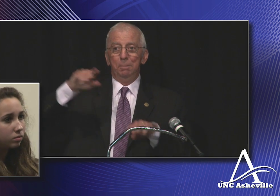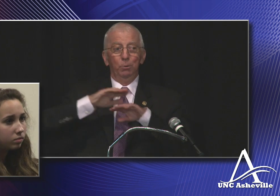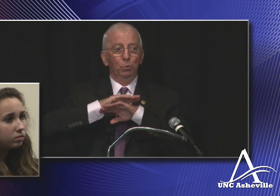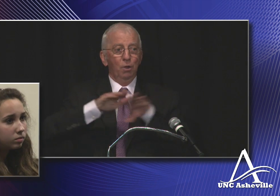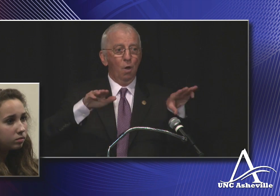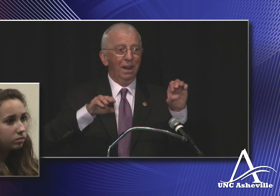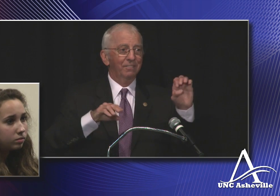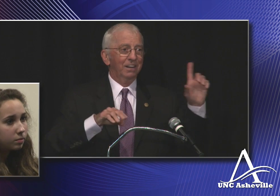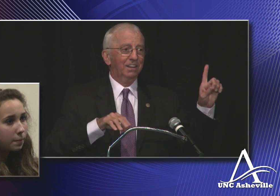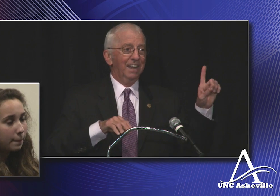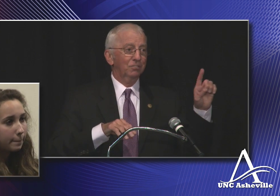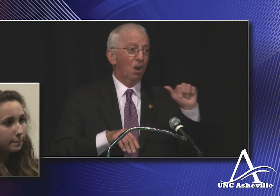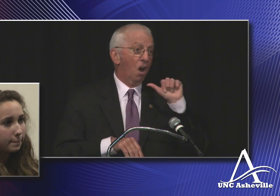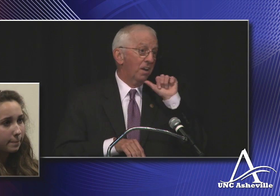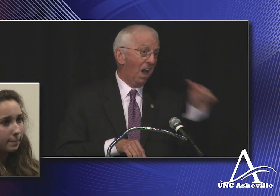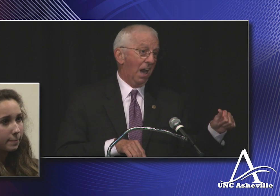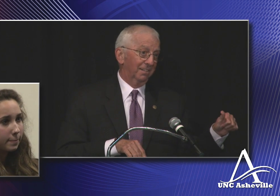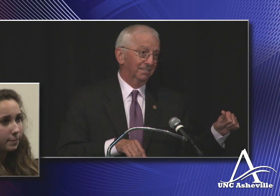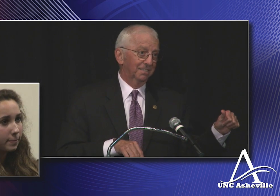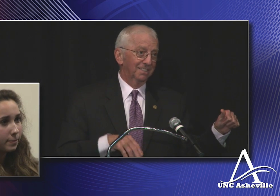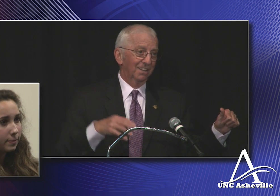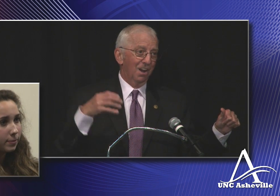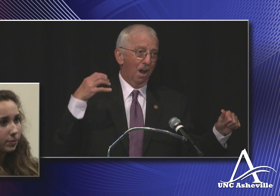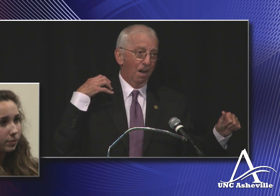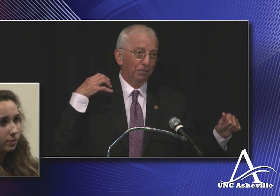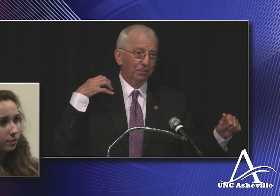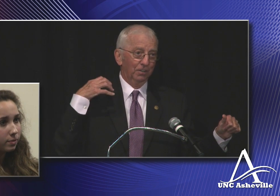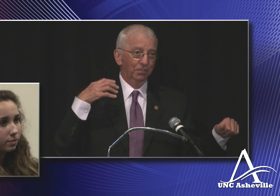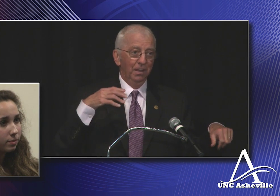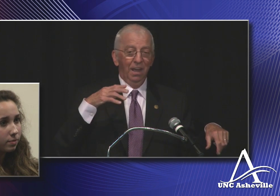People who don't have education are not officers.